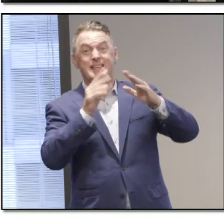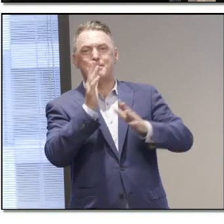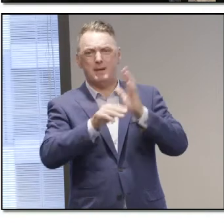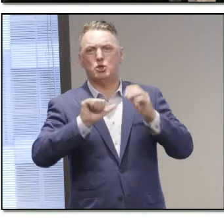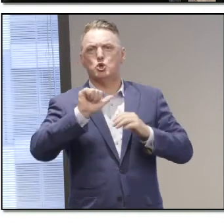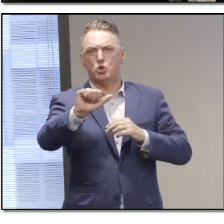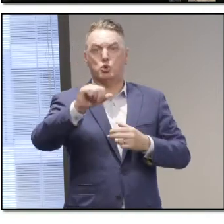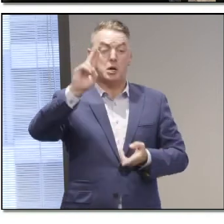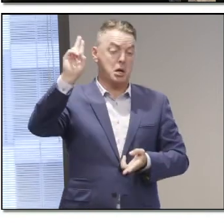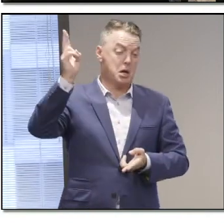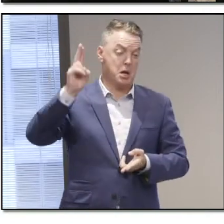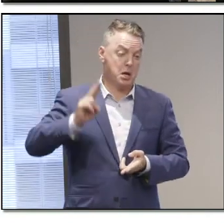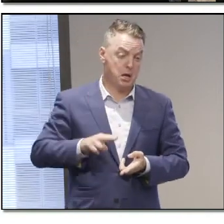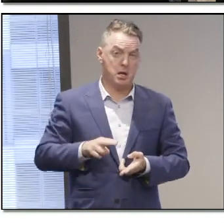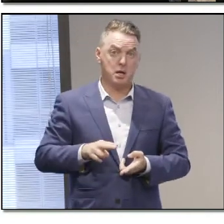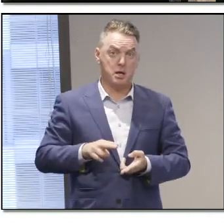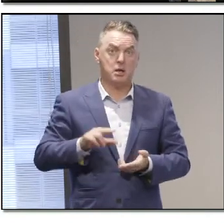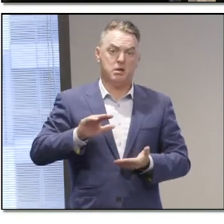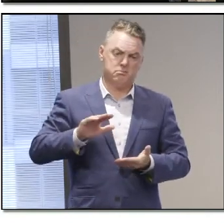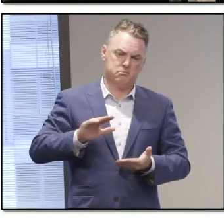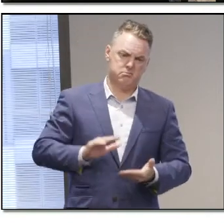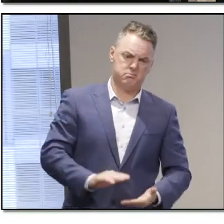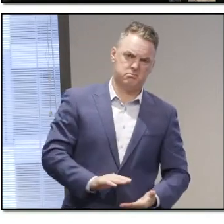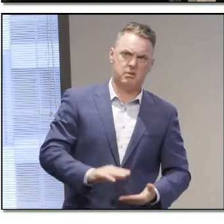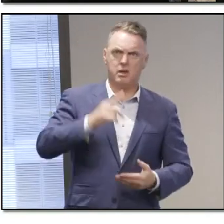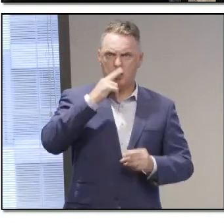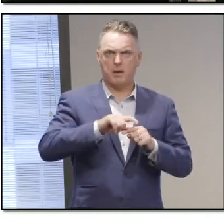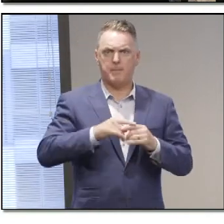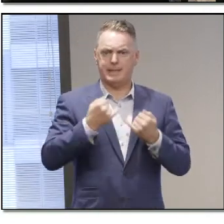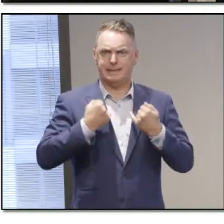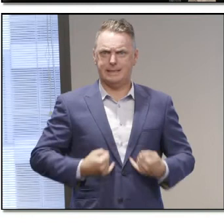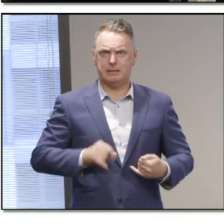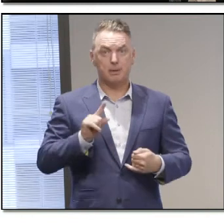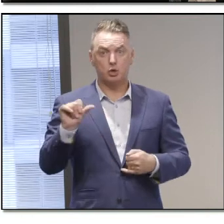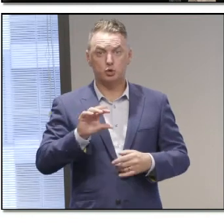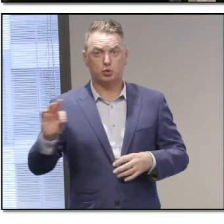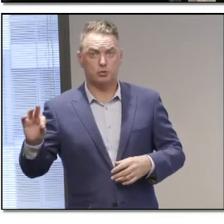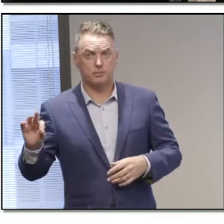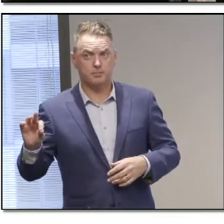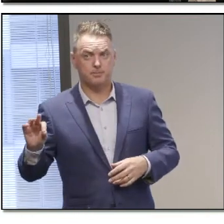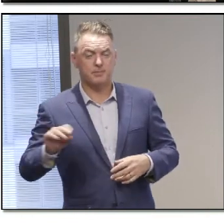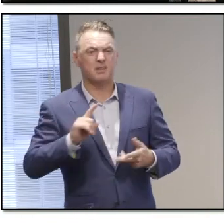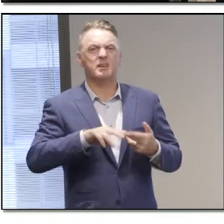you into the area where you will get sick when you shouldn't. Now, if you do silly things like smoke,